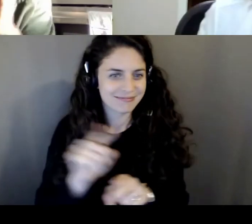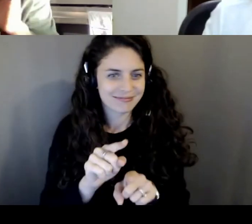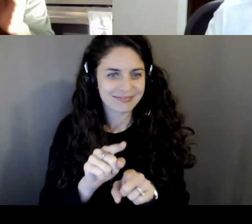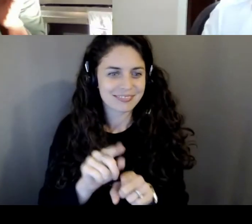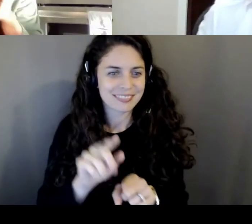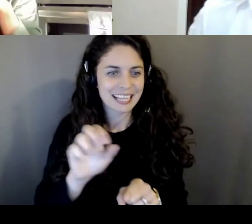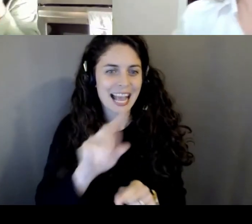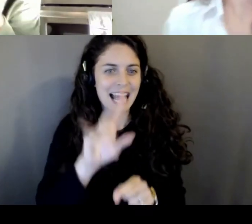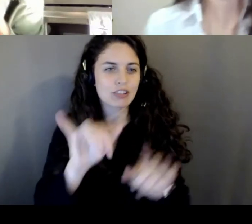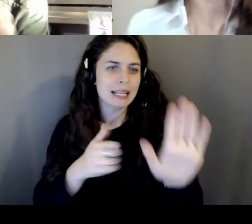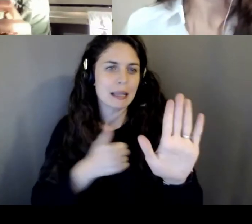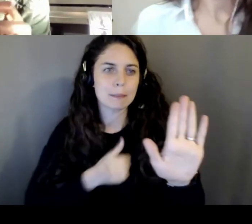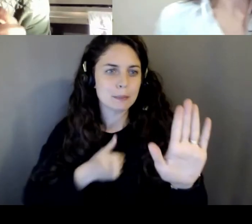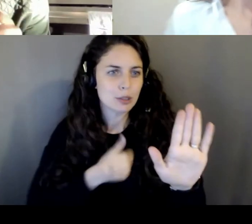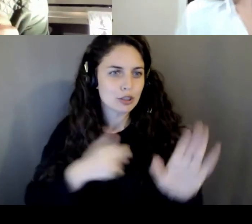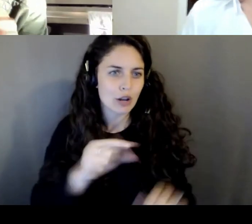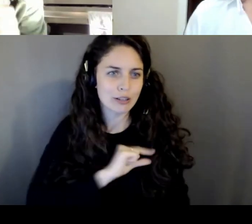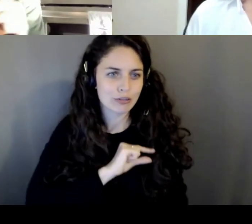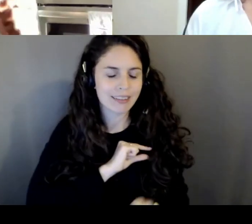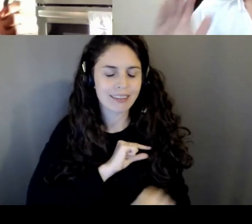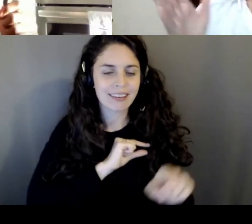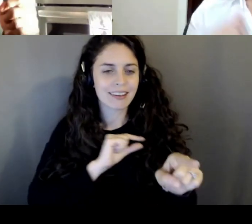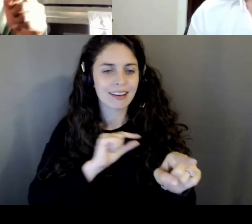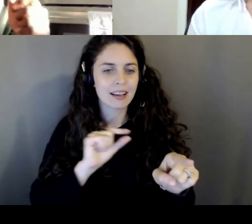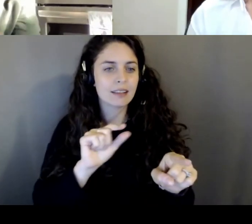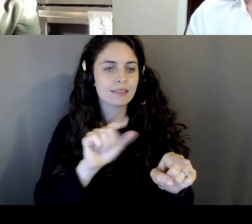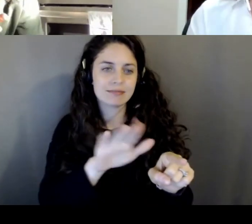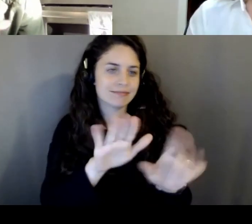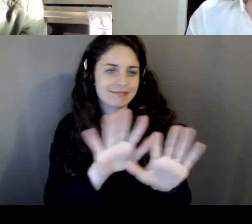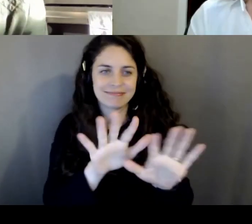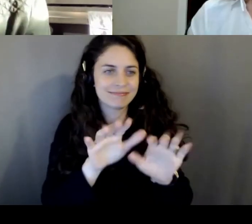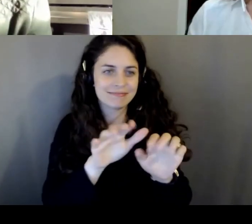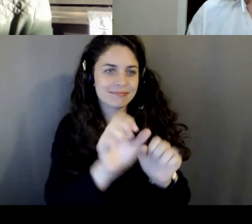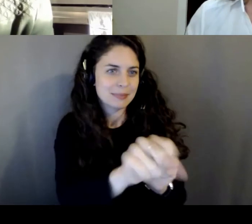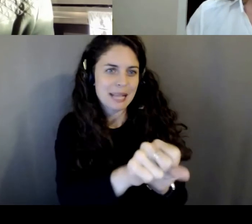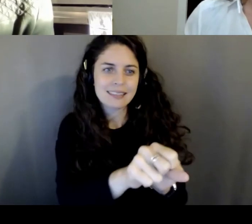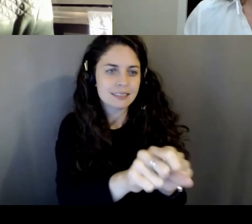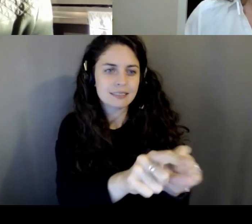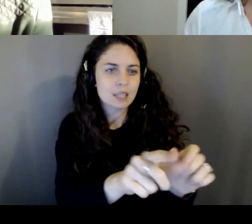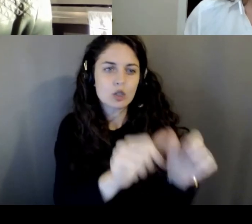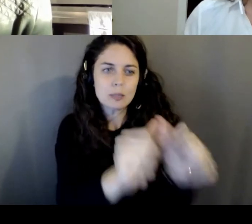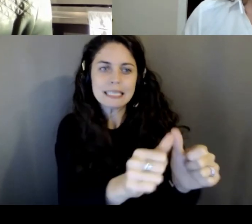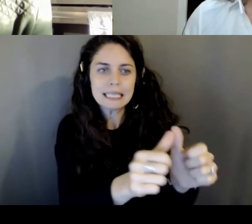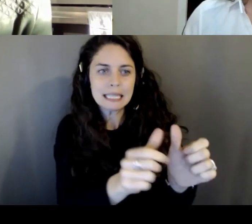Sorry about that, Gregoire, and definitely finish your thought. I'll bring your slide back up but